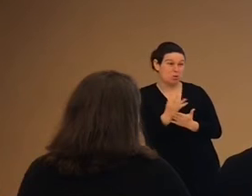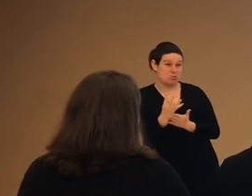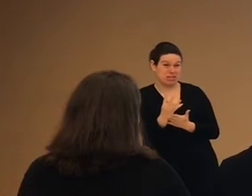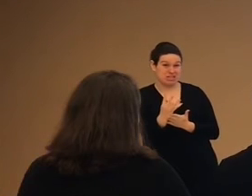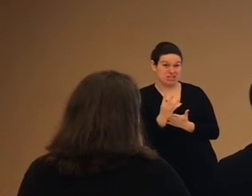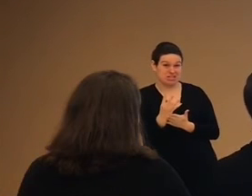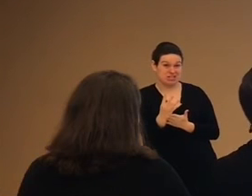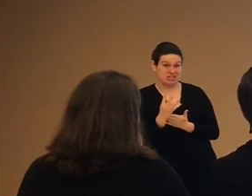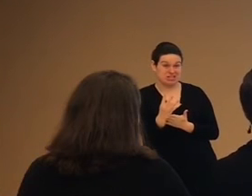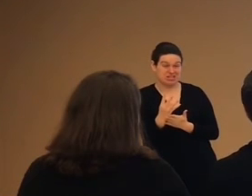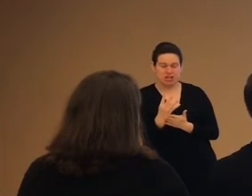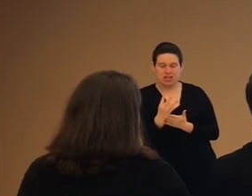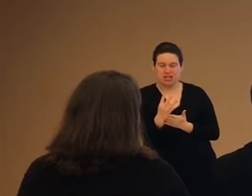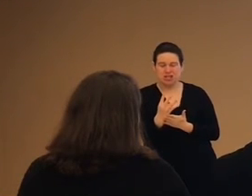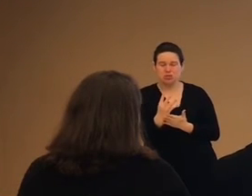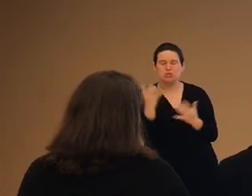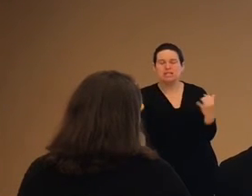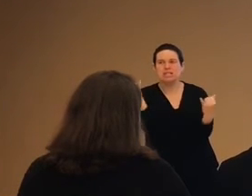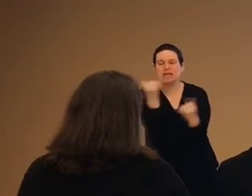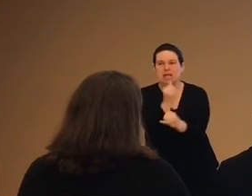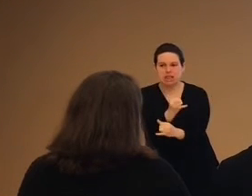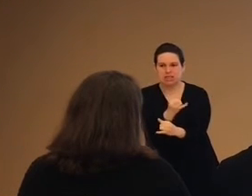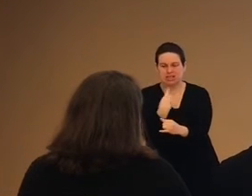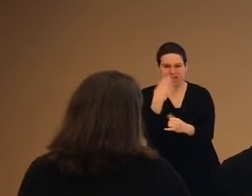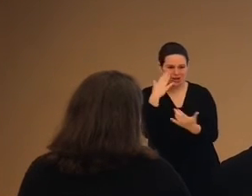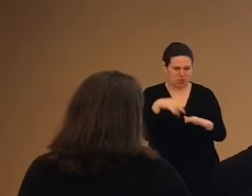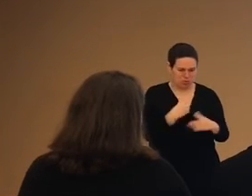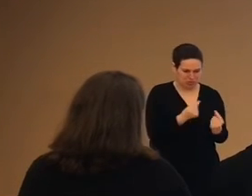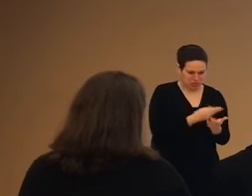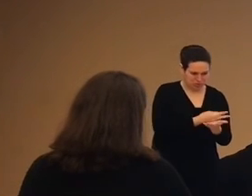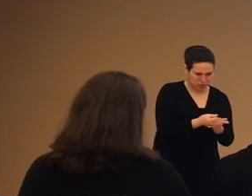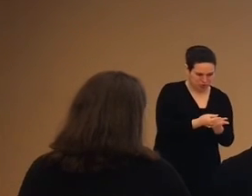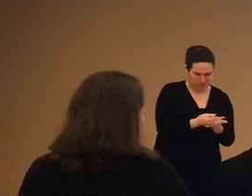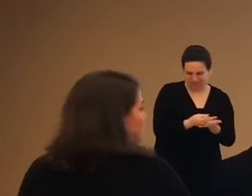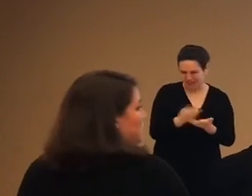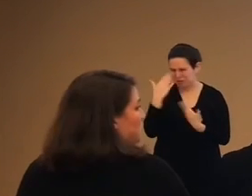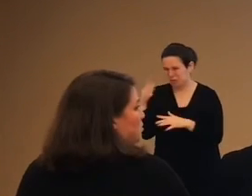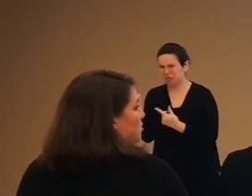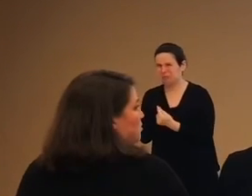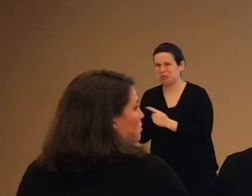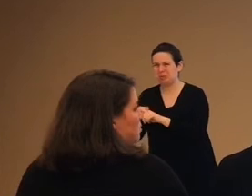Which is ridiculous because if I don't know I'm going to do in two weeks I definitely don't know I'm gonna be doing in a month